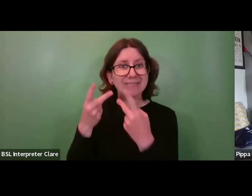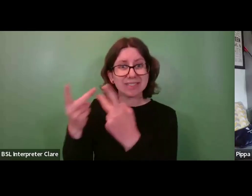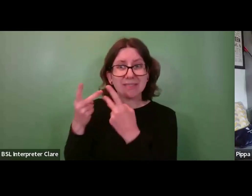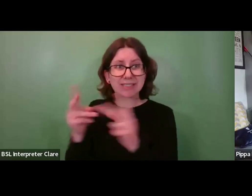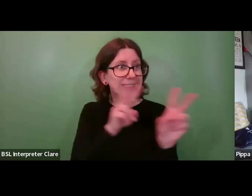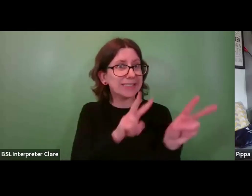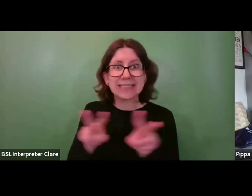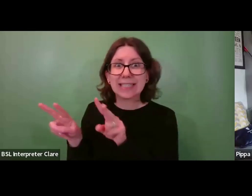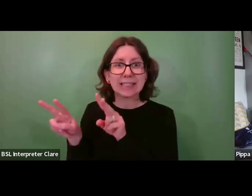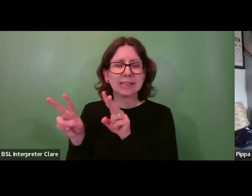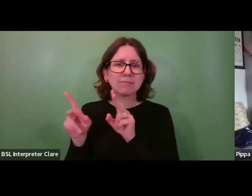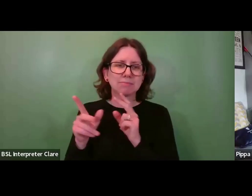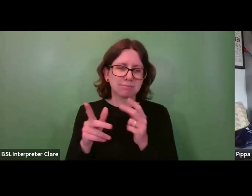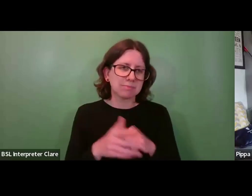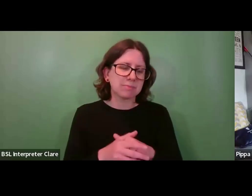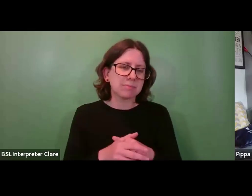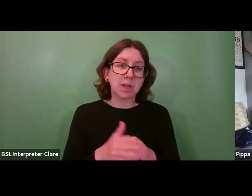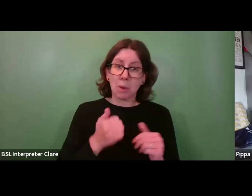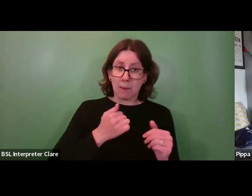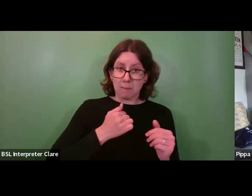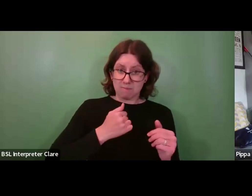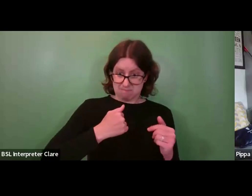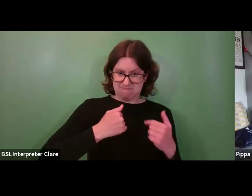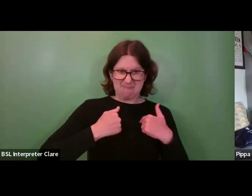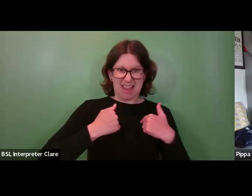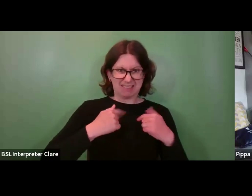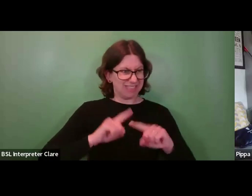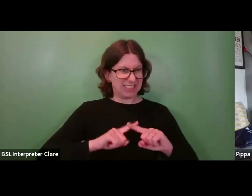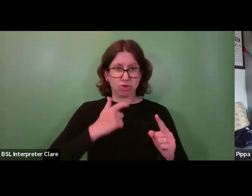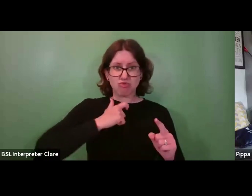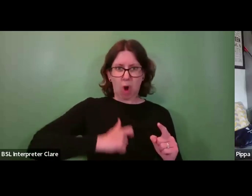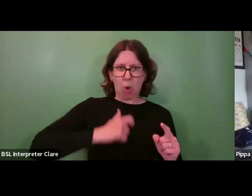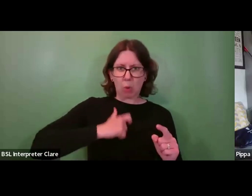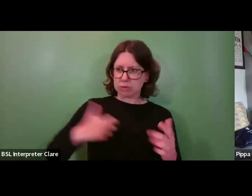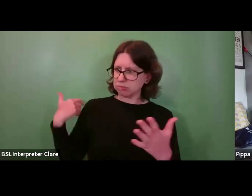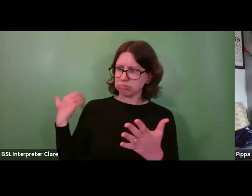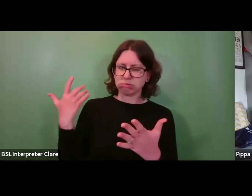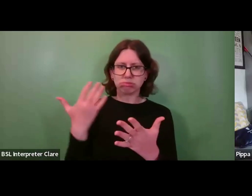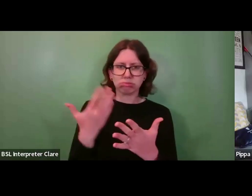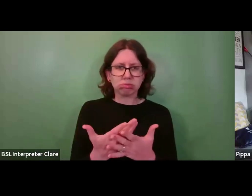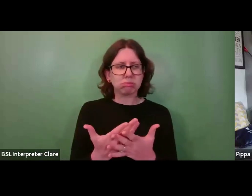ever done has been something that I care about passionately that makes a difference to people's lives,